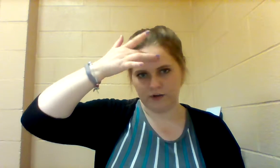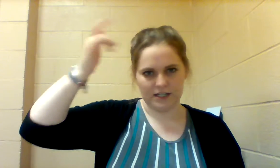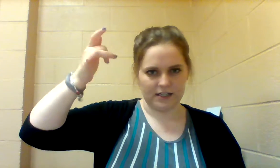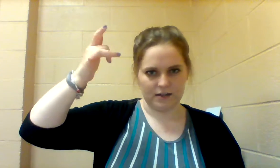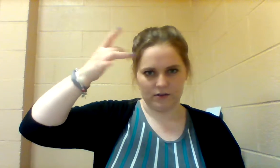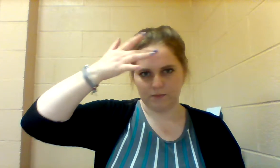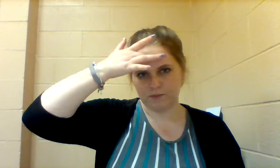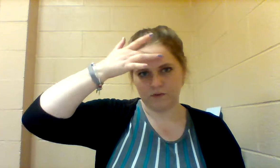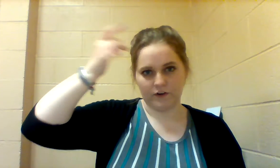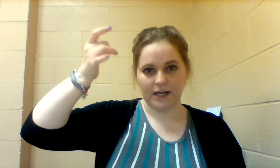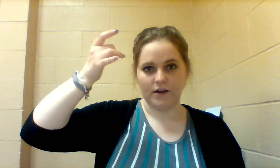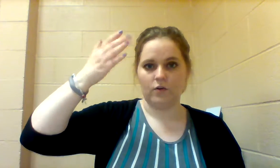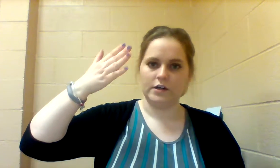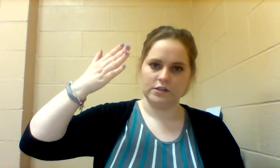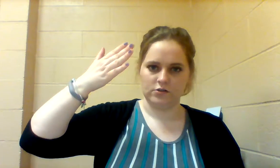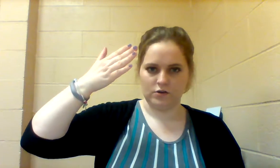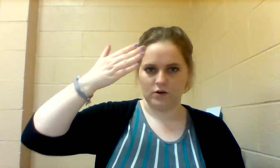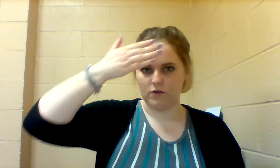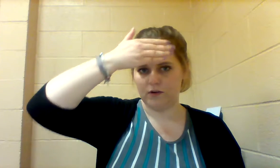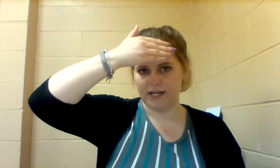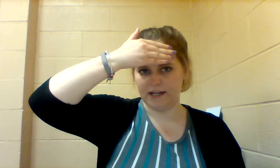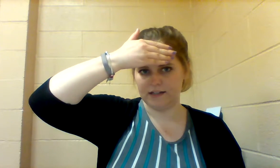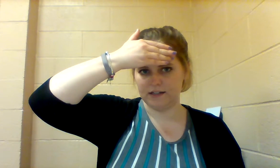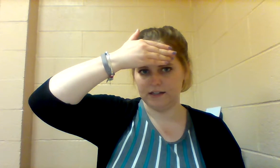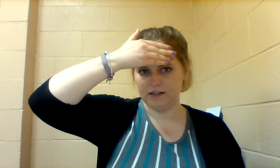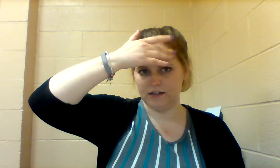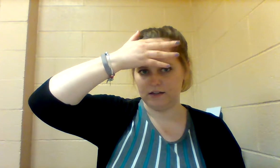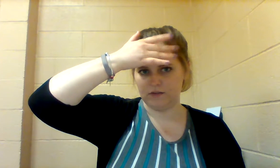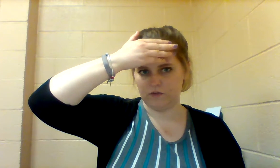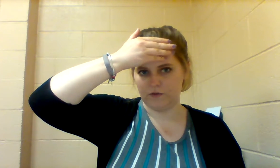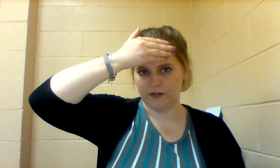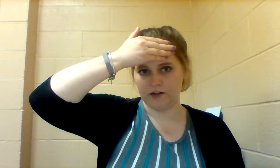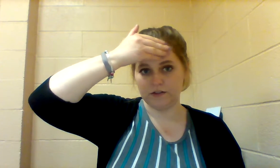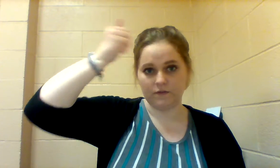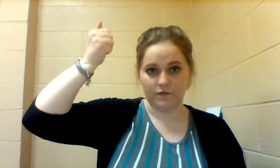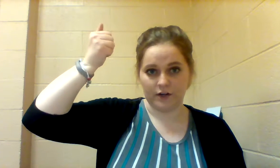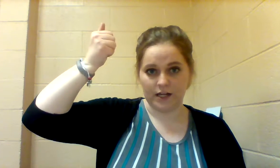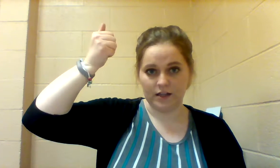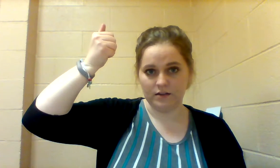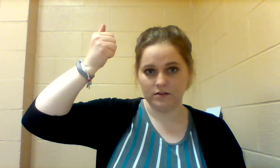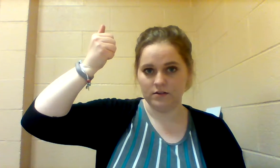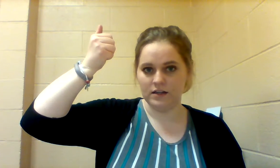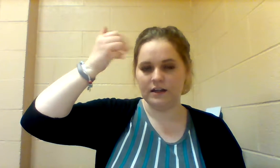it in a little bit more FORGET or you can do your whole hand your four fingers FORGET